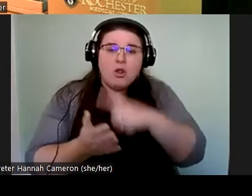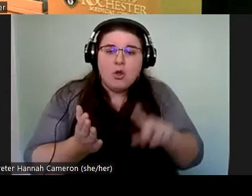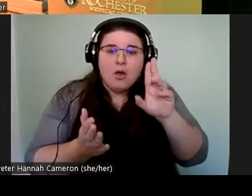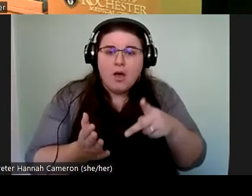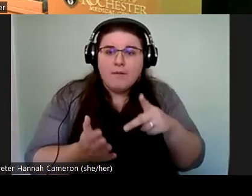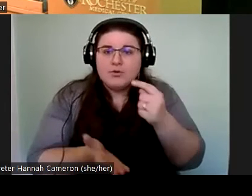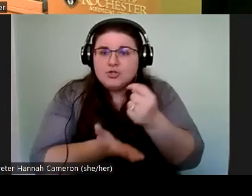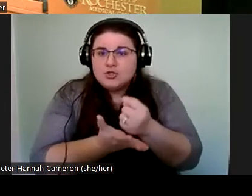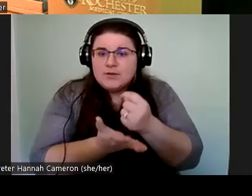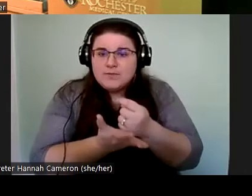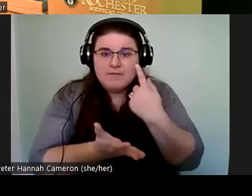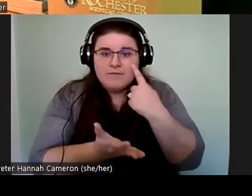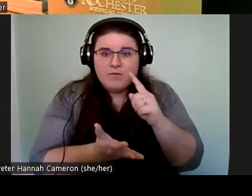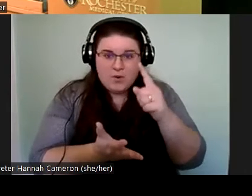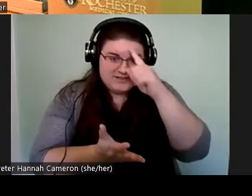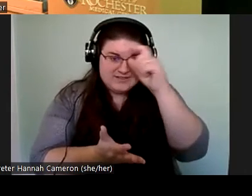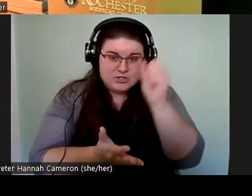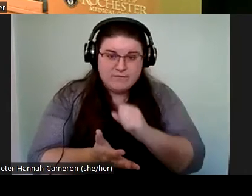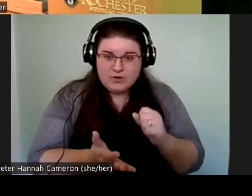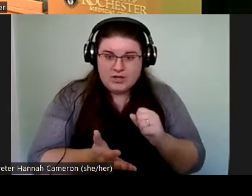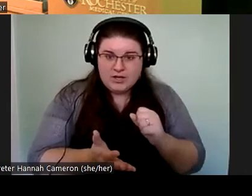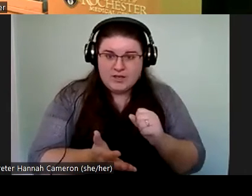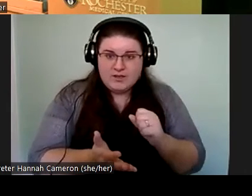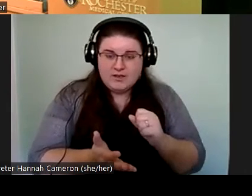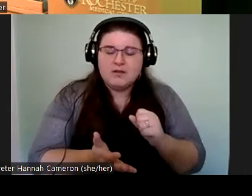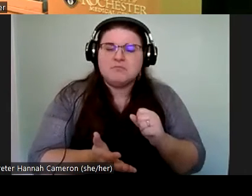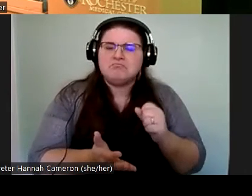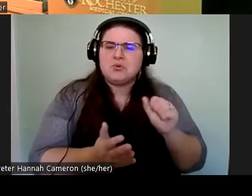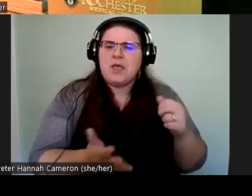where you should go so not really revealing that the their loved one had schizophrenia but